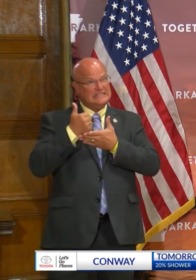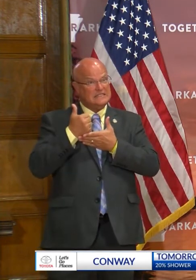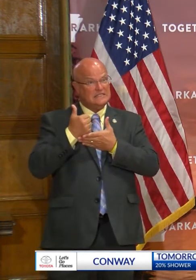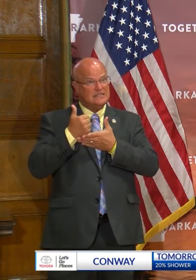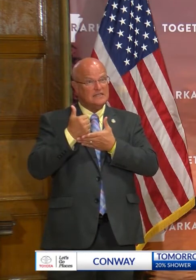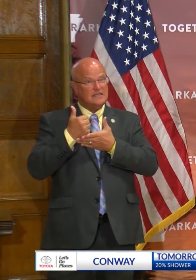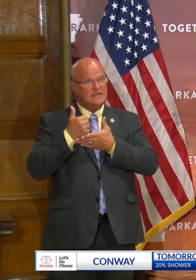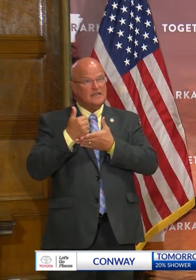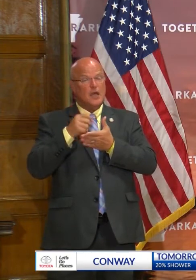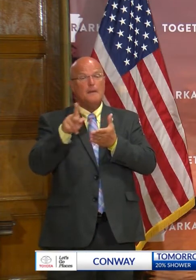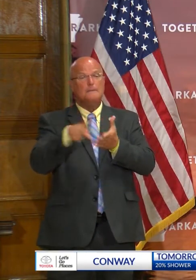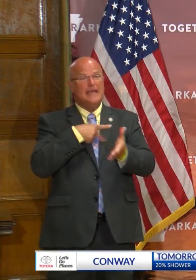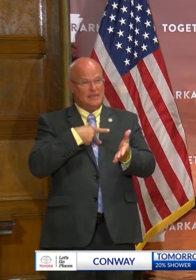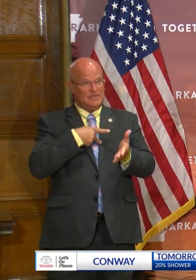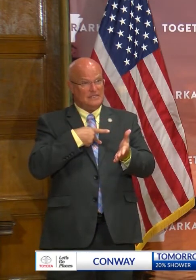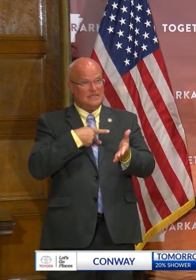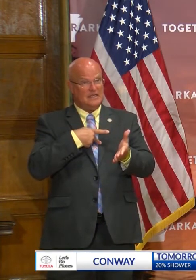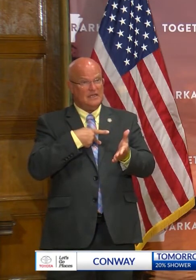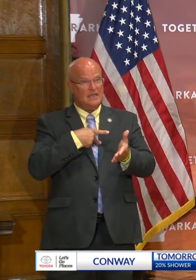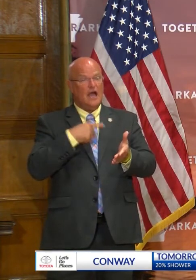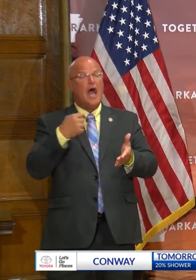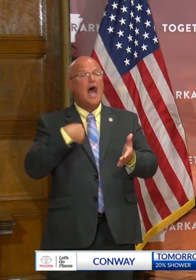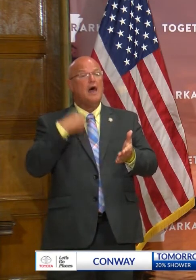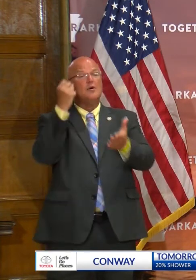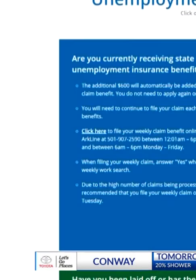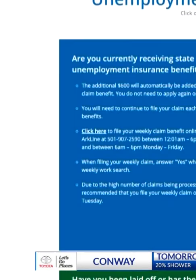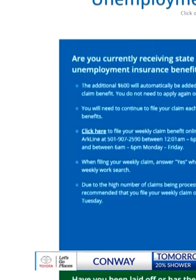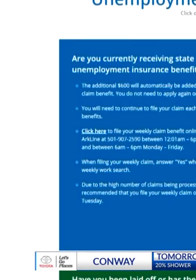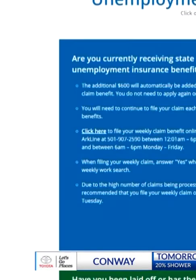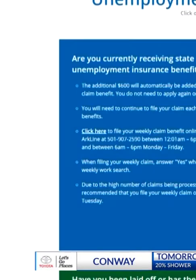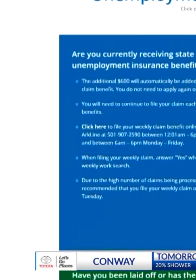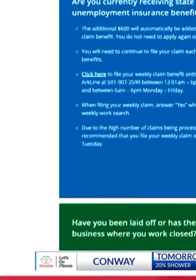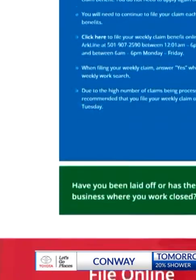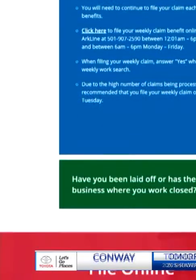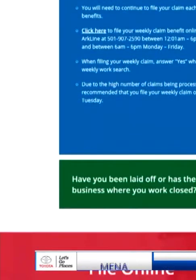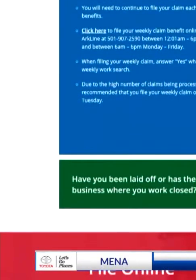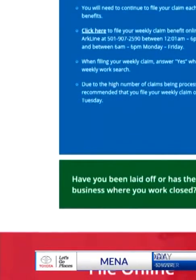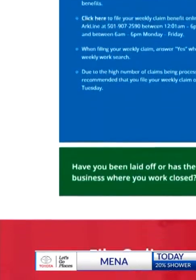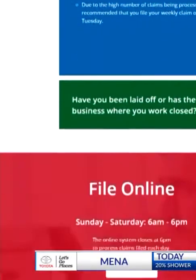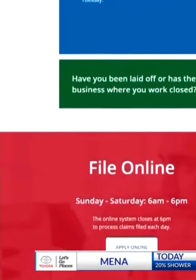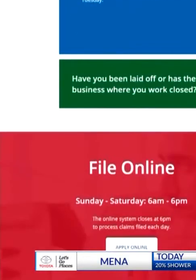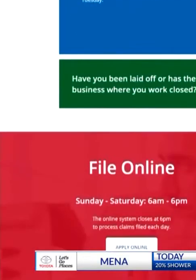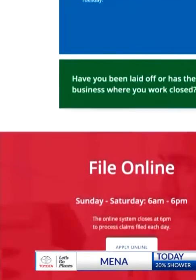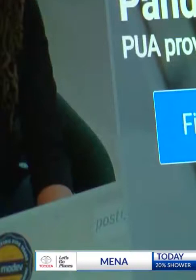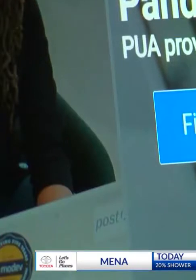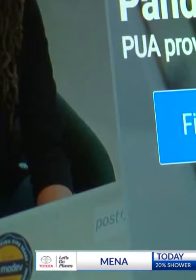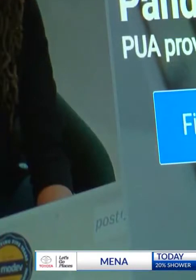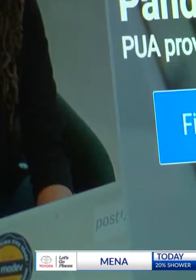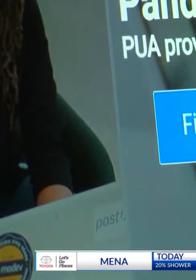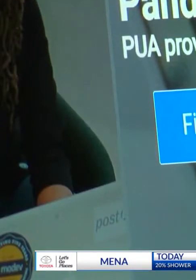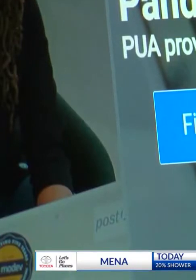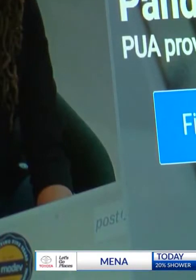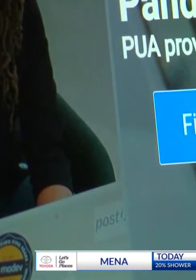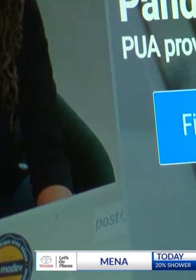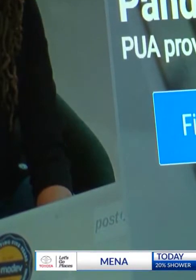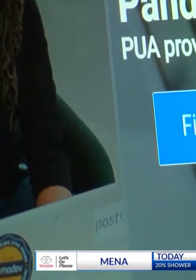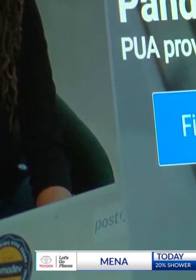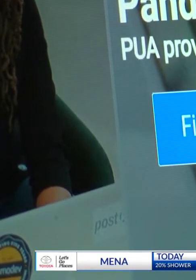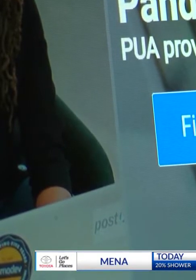been approved for THE DEPARTMENT OF COMMERCE SAYS THEY HAVE FROZEN 2 THOUSAND